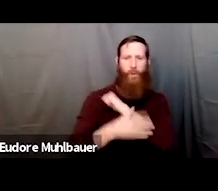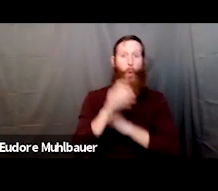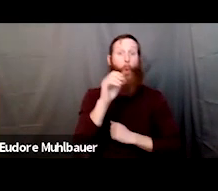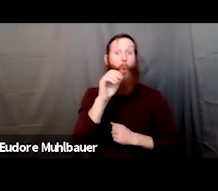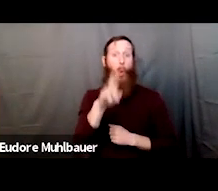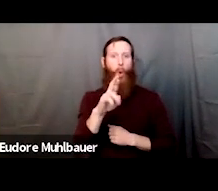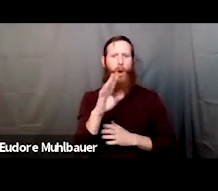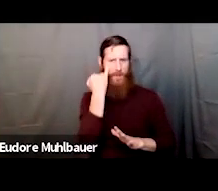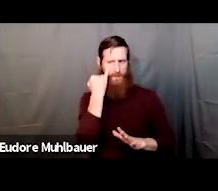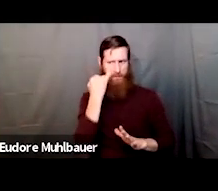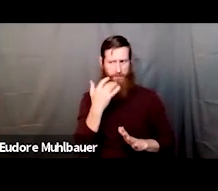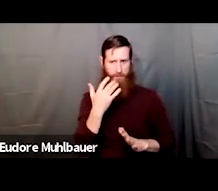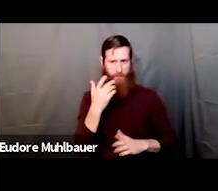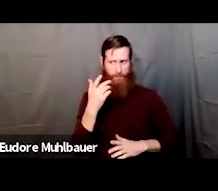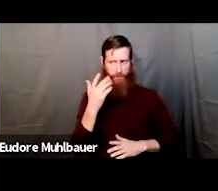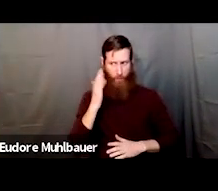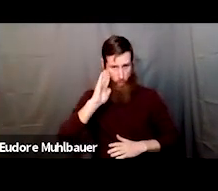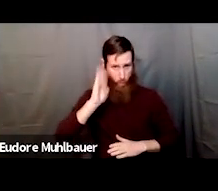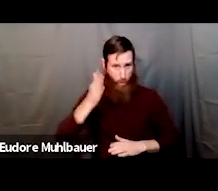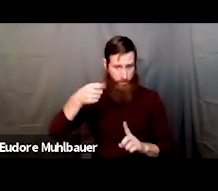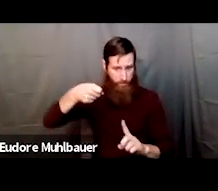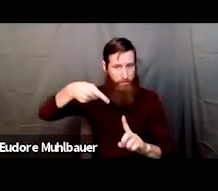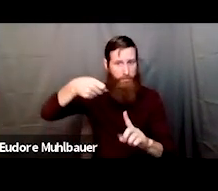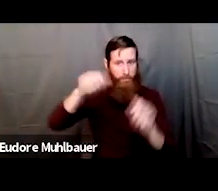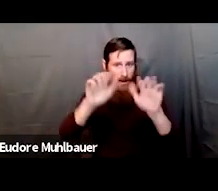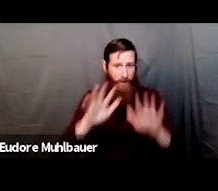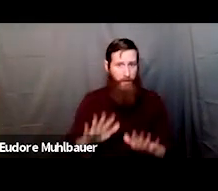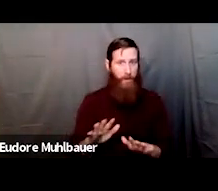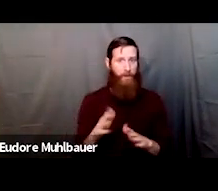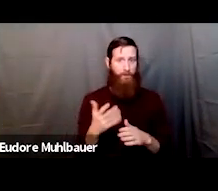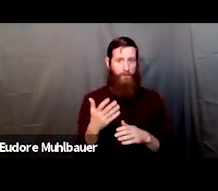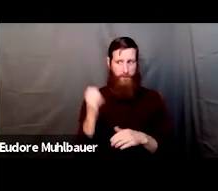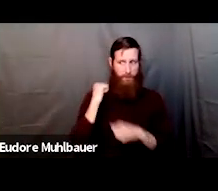Or how likely it is you will trigger an avalanche when traveling in the backcountry on any given day.